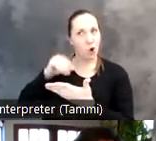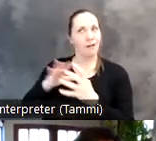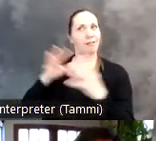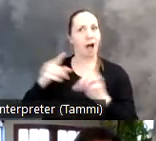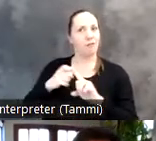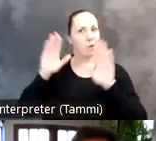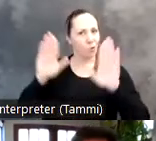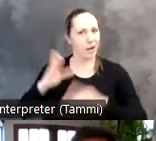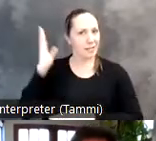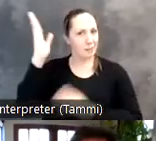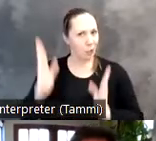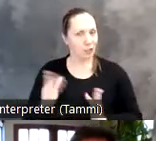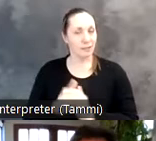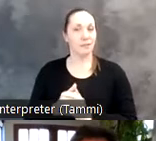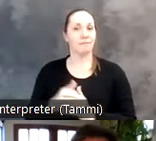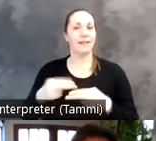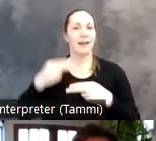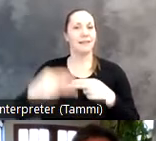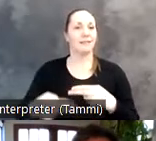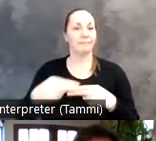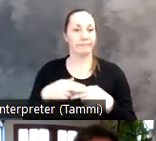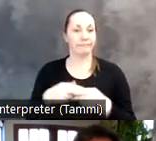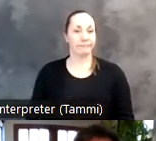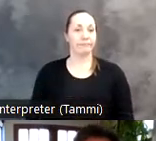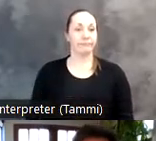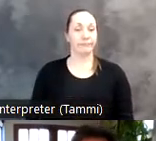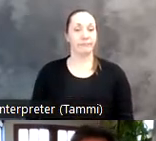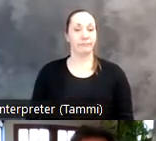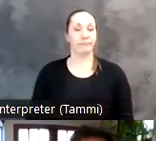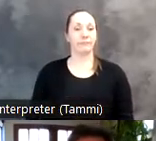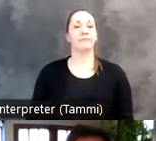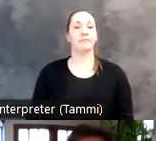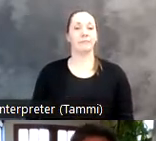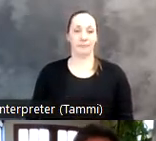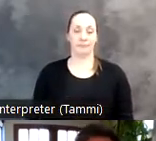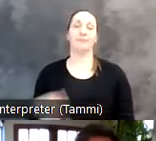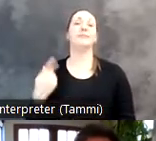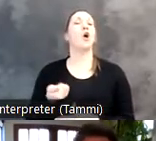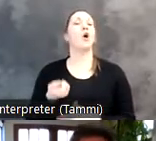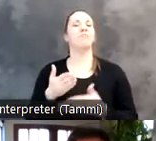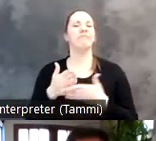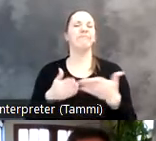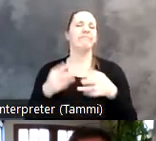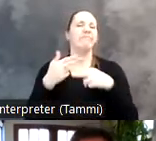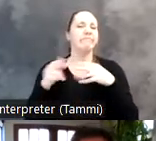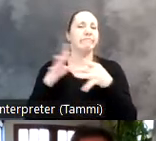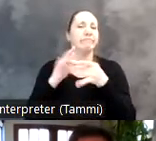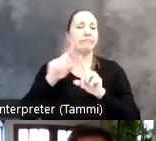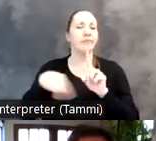and G3ict, I have been a facilitator for the last three days and learned a lot from all of the great speakers we have had.